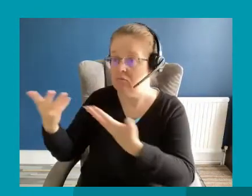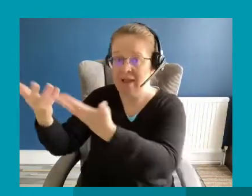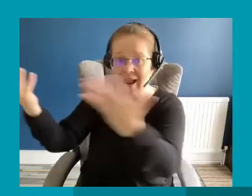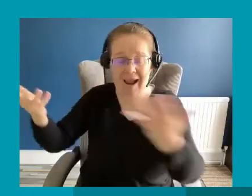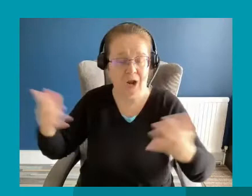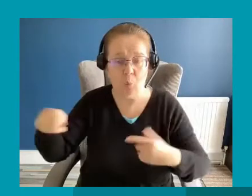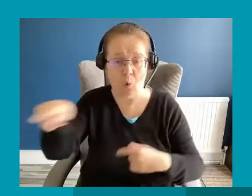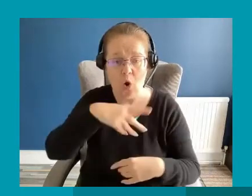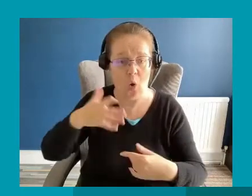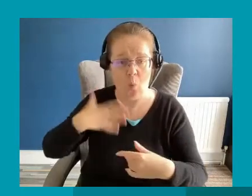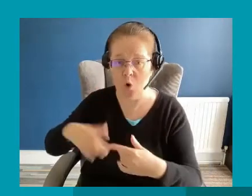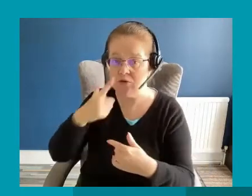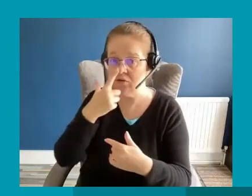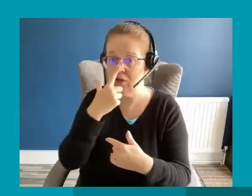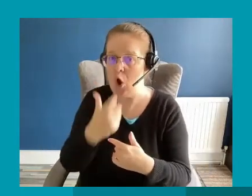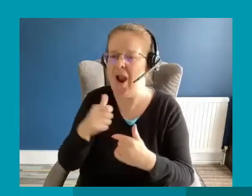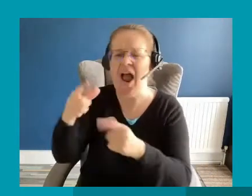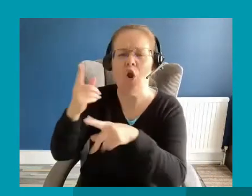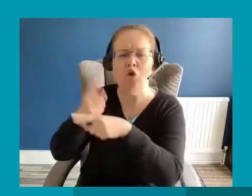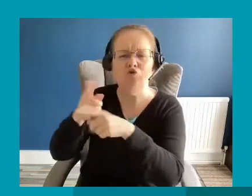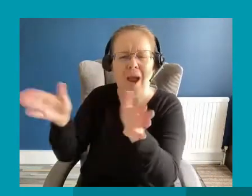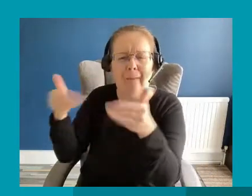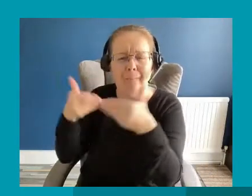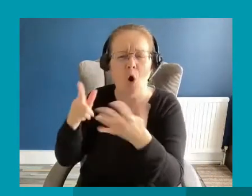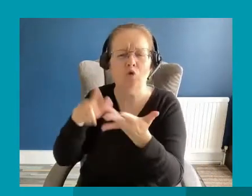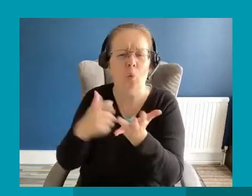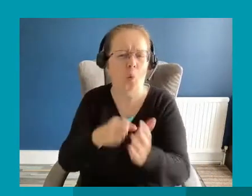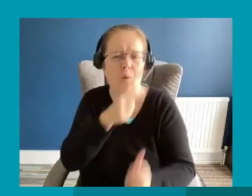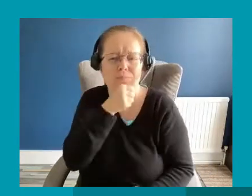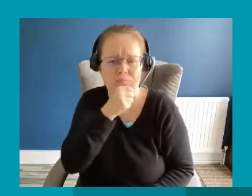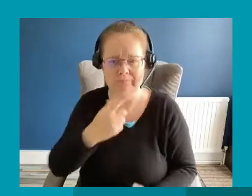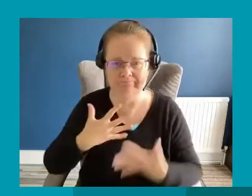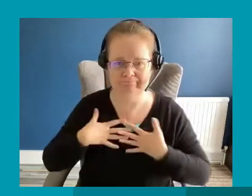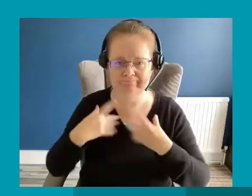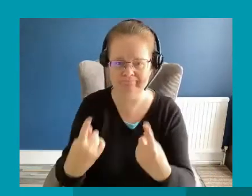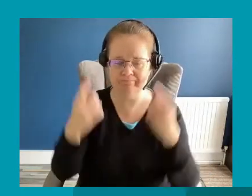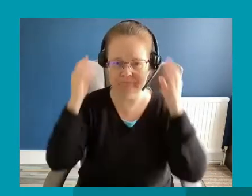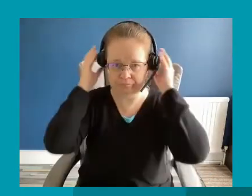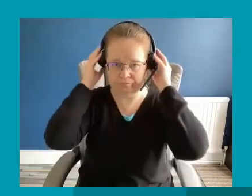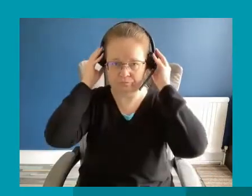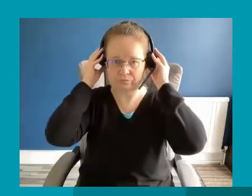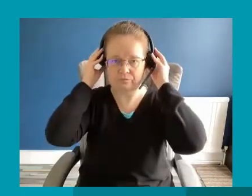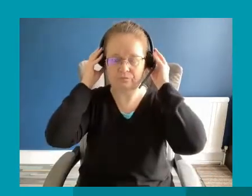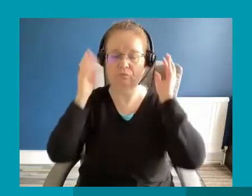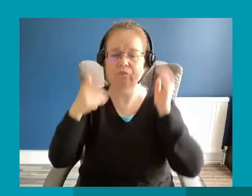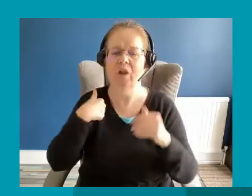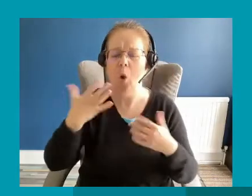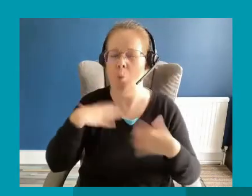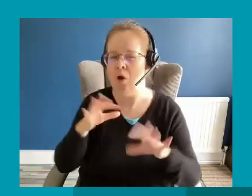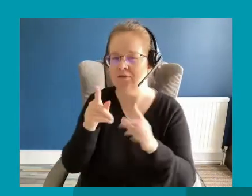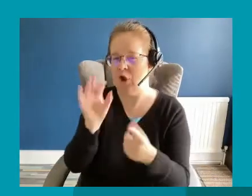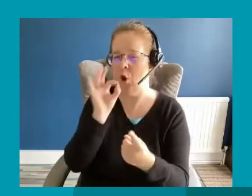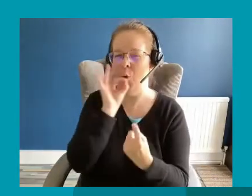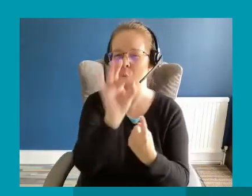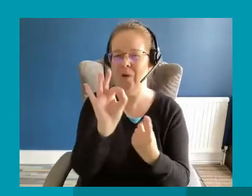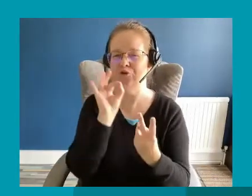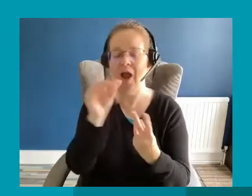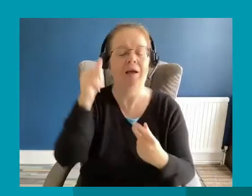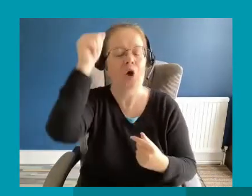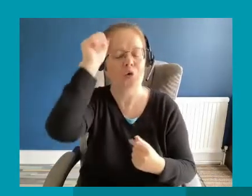you can also use the chat box. So here's some insightful questions I wanted to ask you all 'cause I know you've got stories and